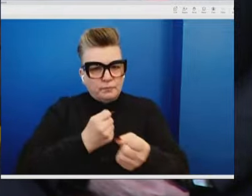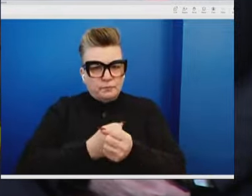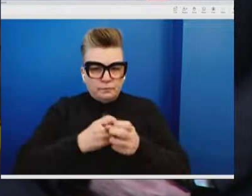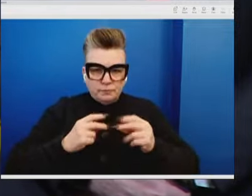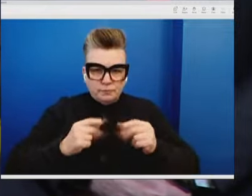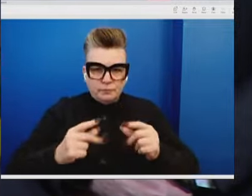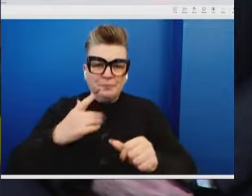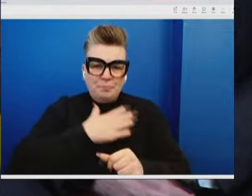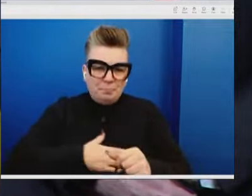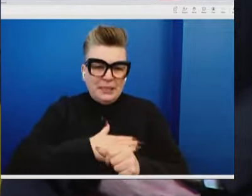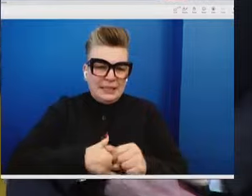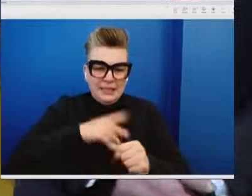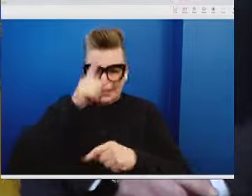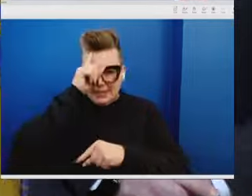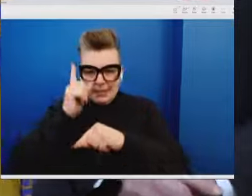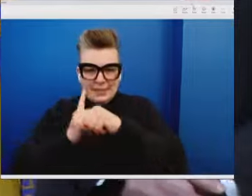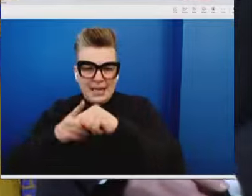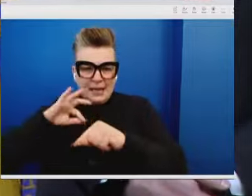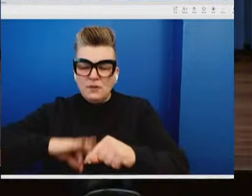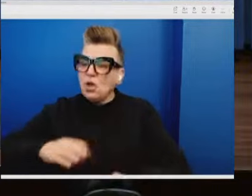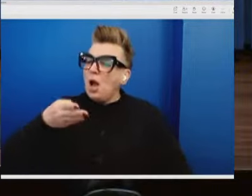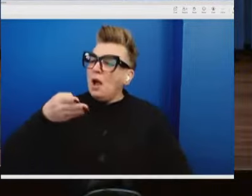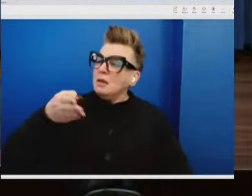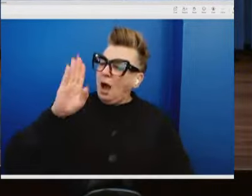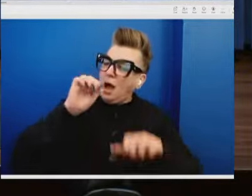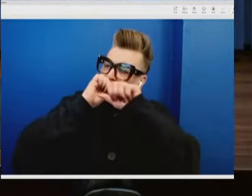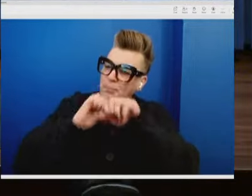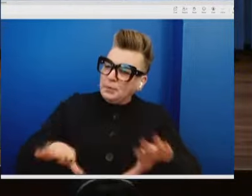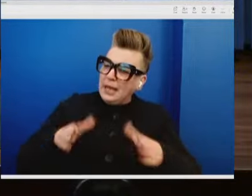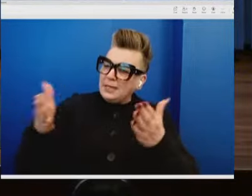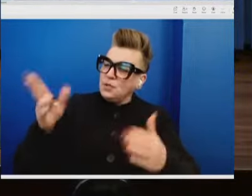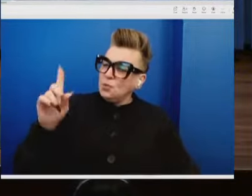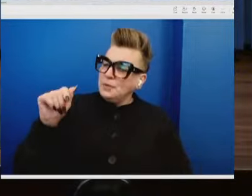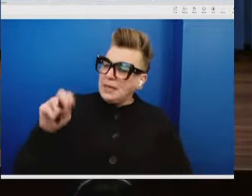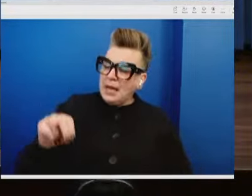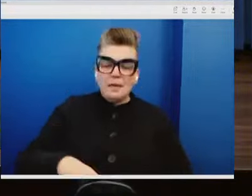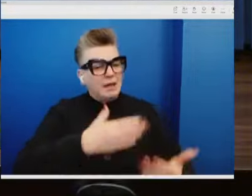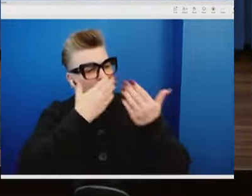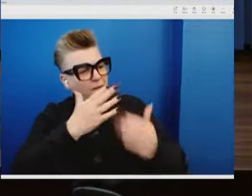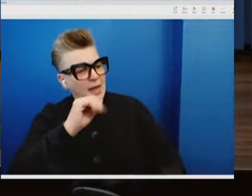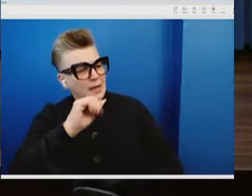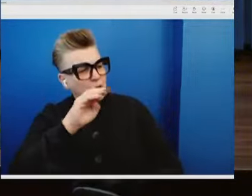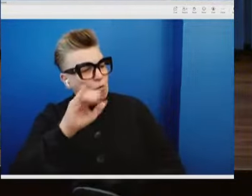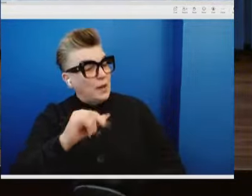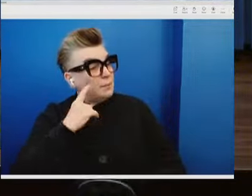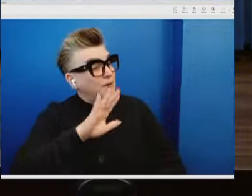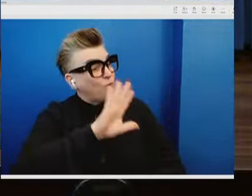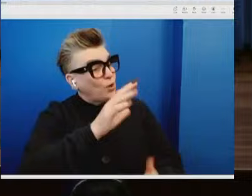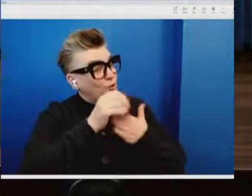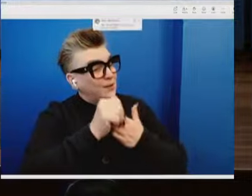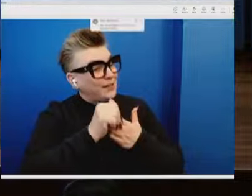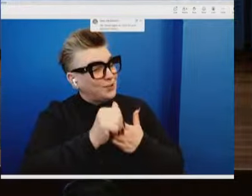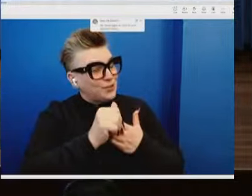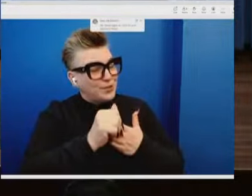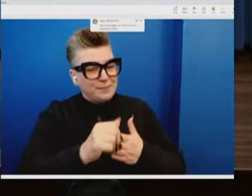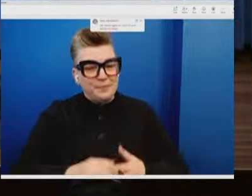God bless you, Dan, and your team for pulling this together and Amy for your leadership. Thank you.